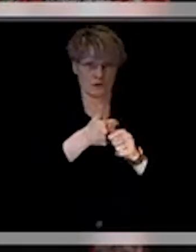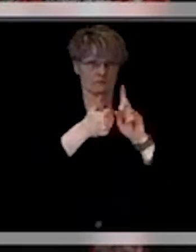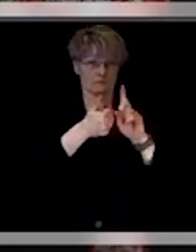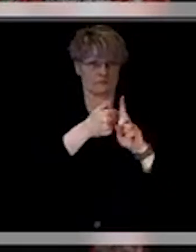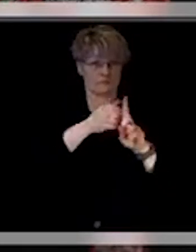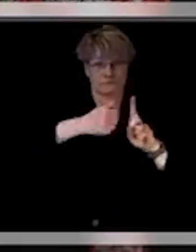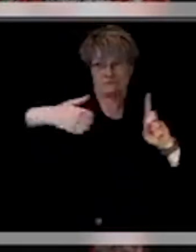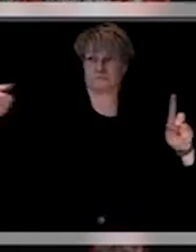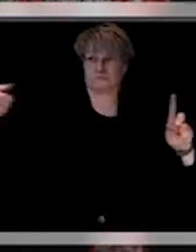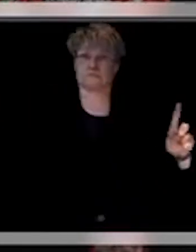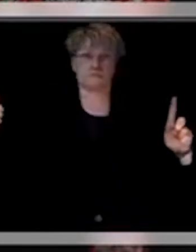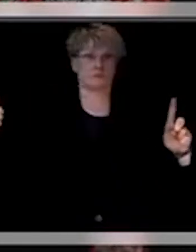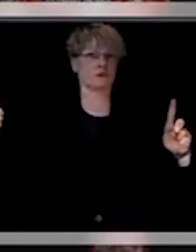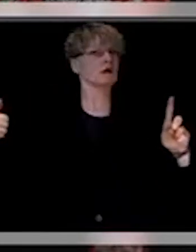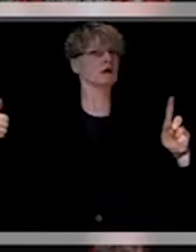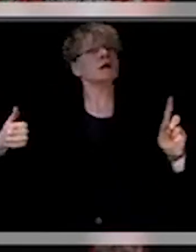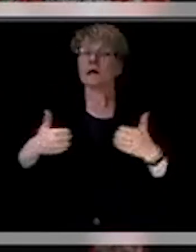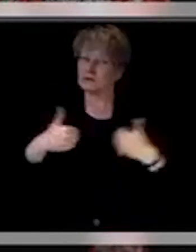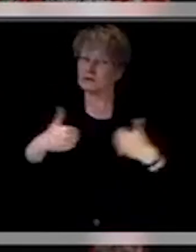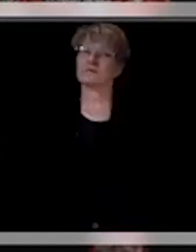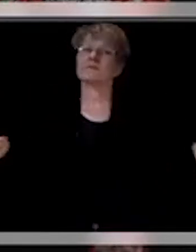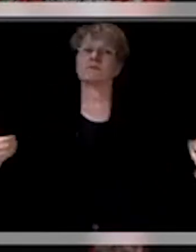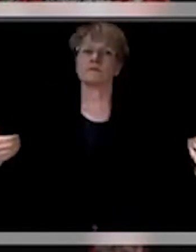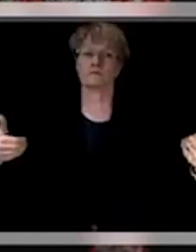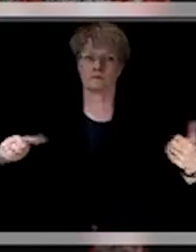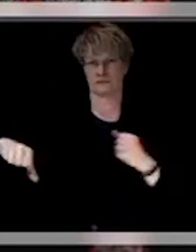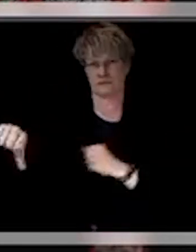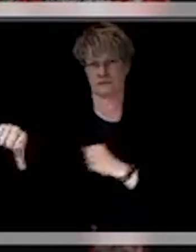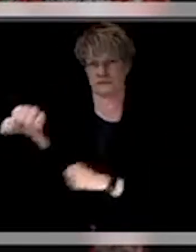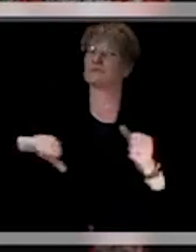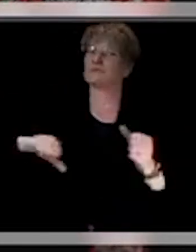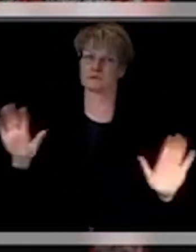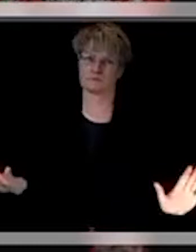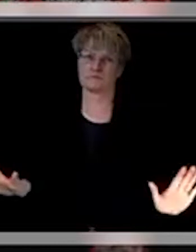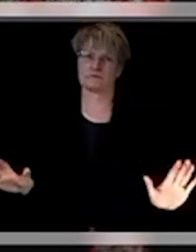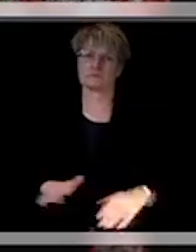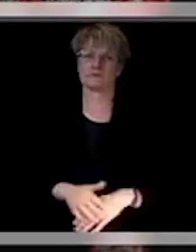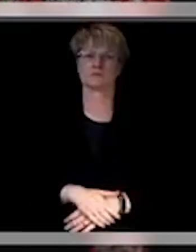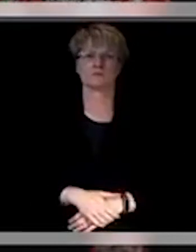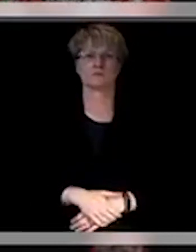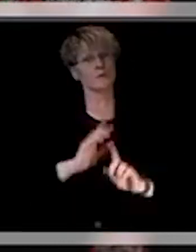ways to get tested with many different testing options in the community that you can access